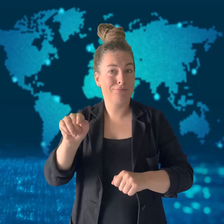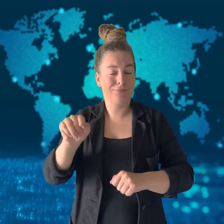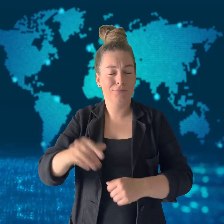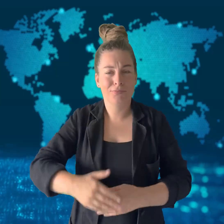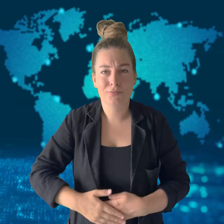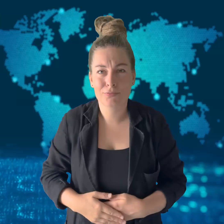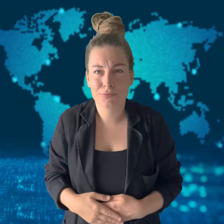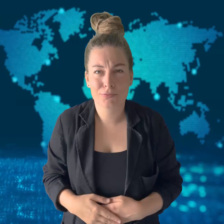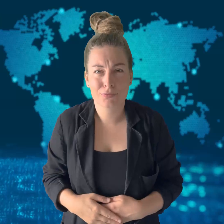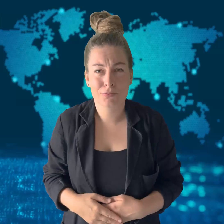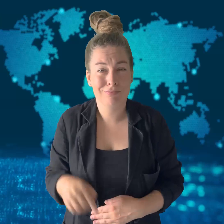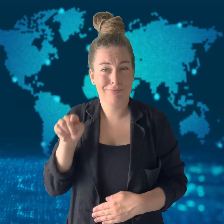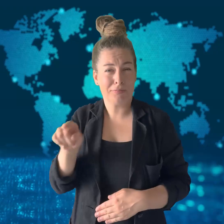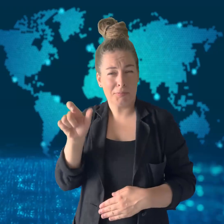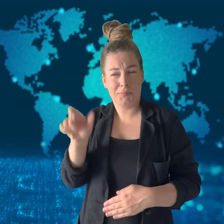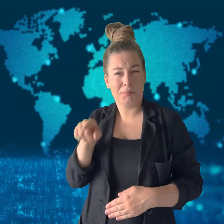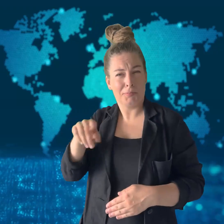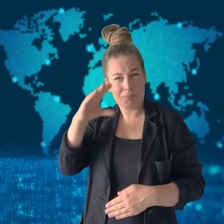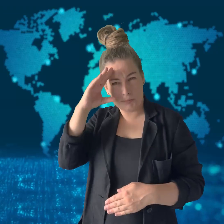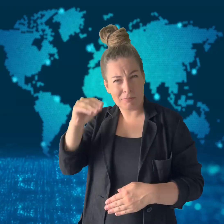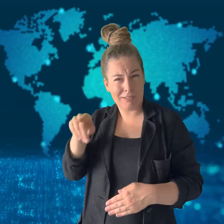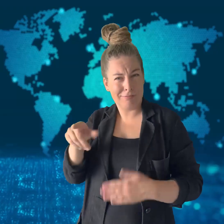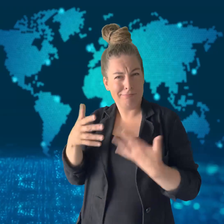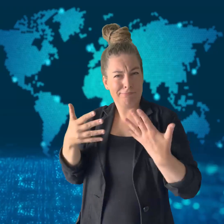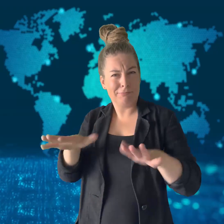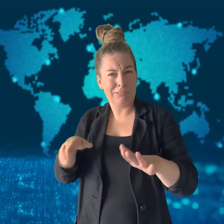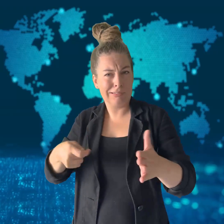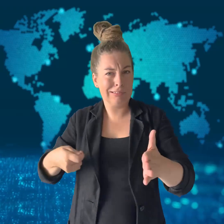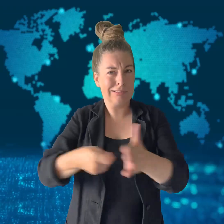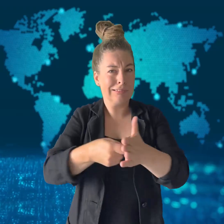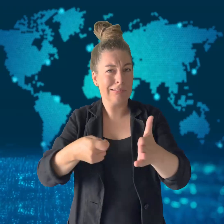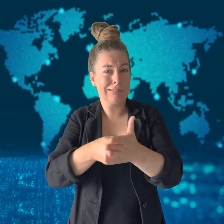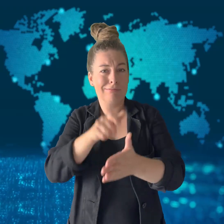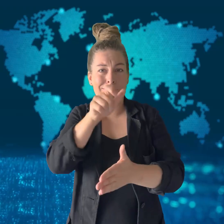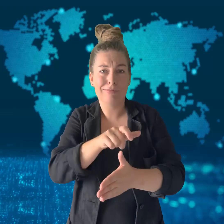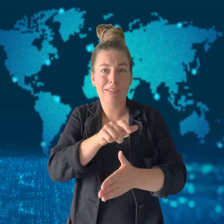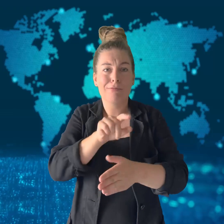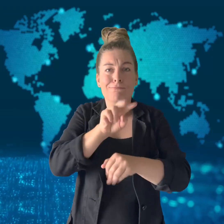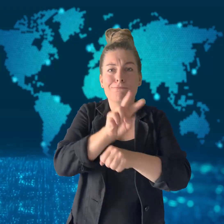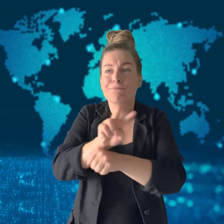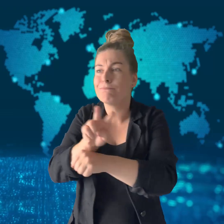a knife is known to authorities for a 2018 murder.